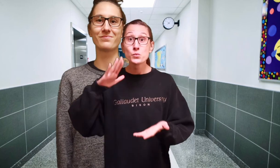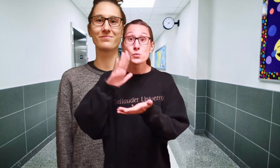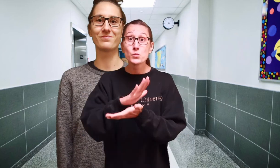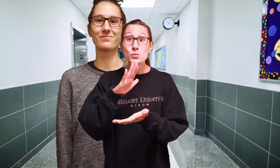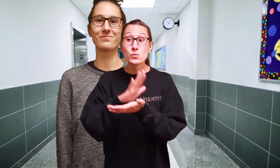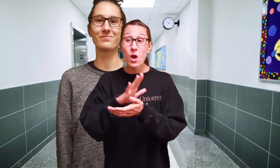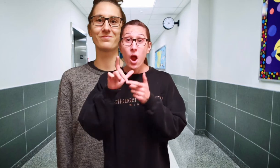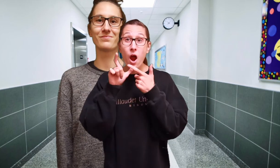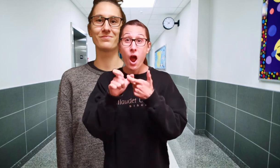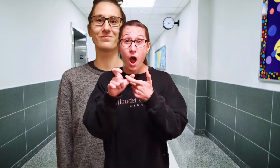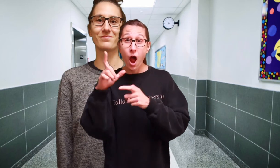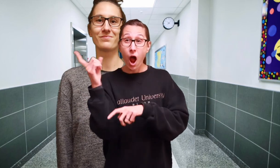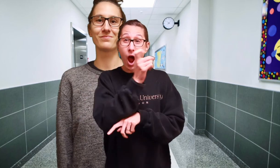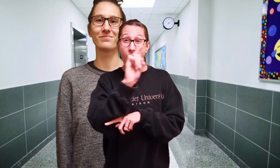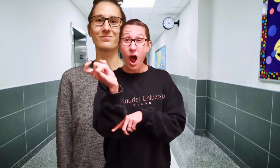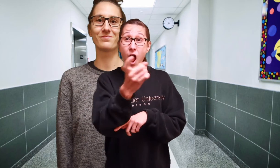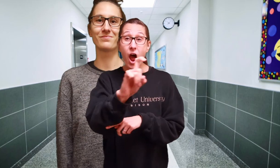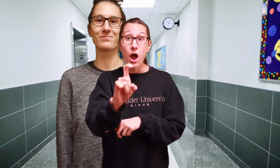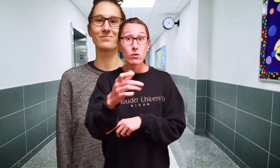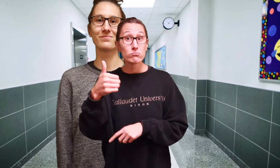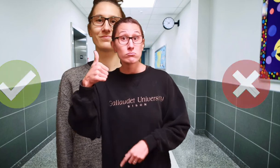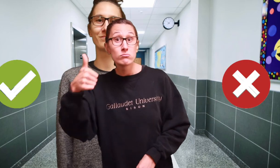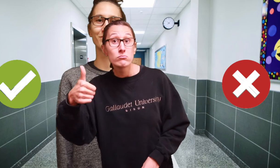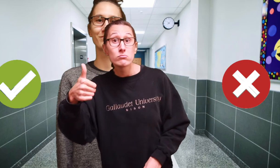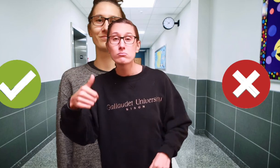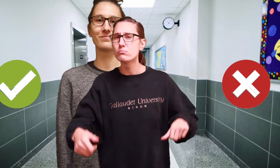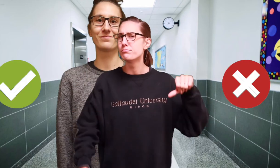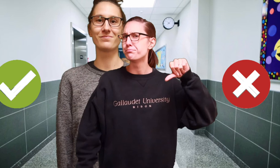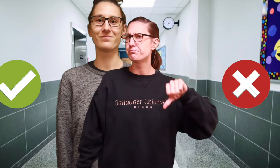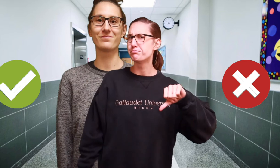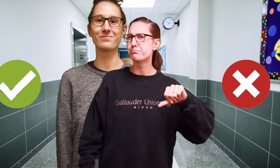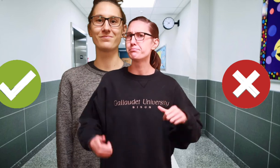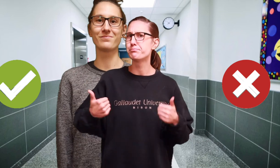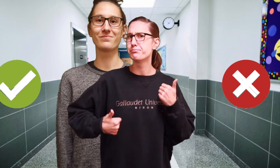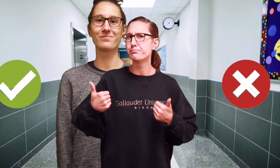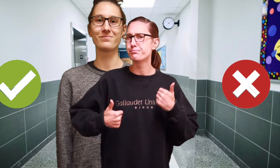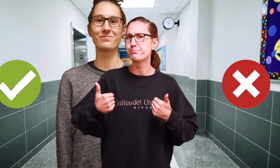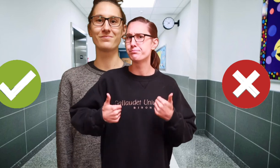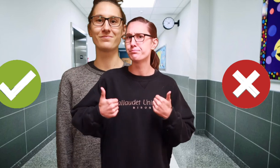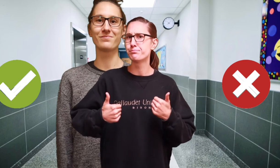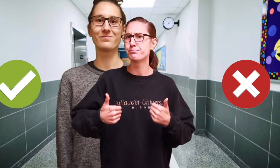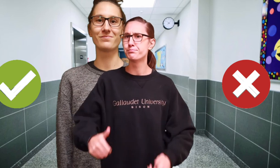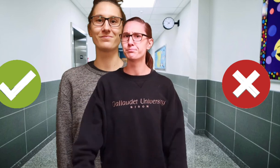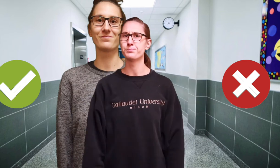Is running in school good or bad?